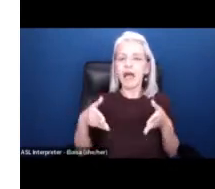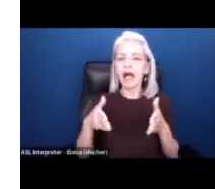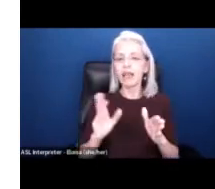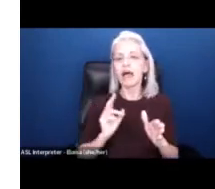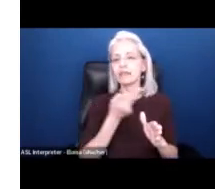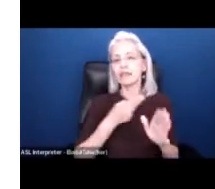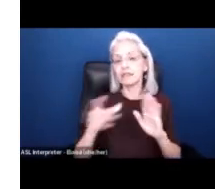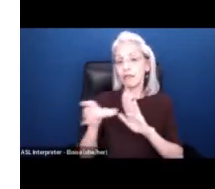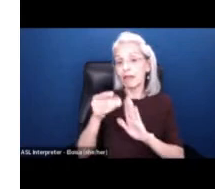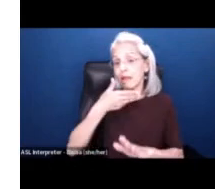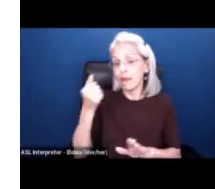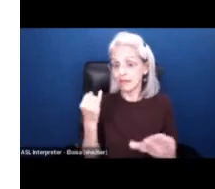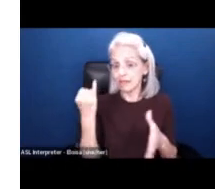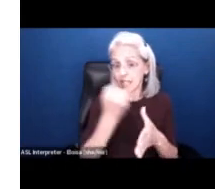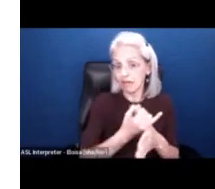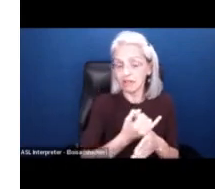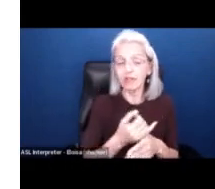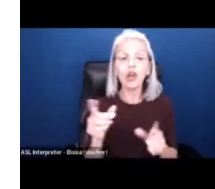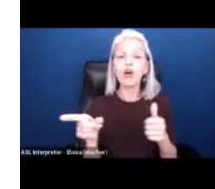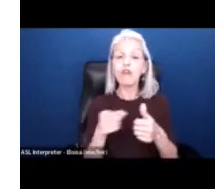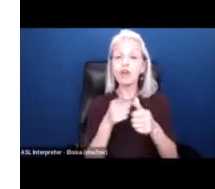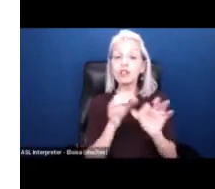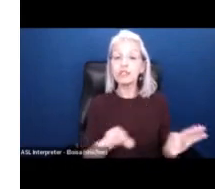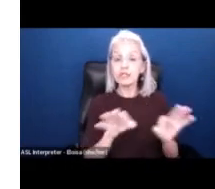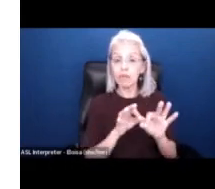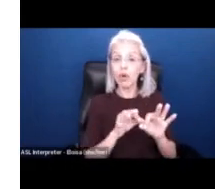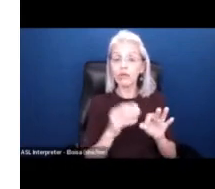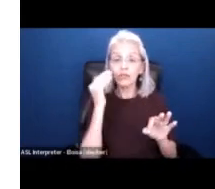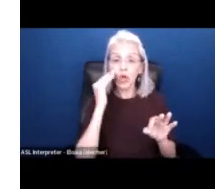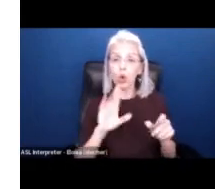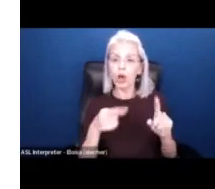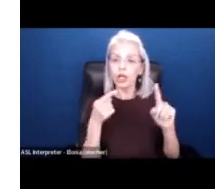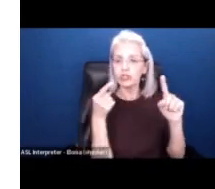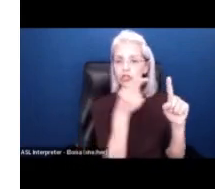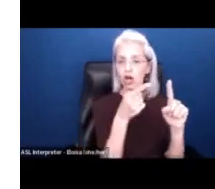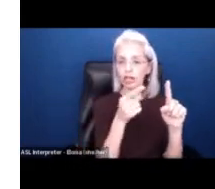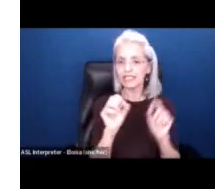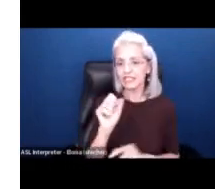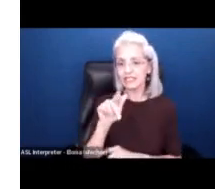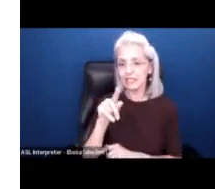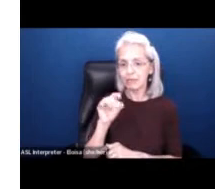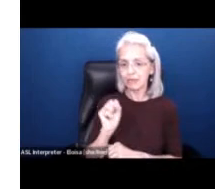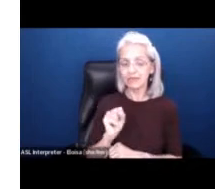first, it is important to know your target symptoms, as it says here, without a map that you cannot get to your destination.